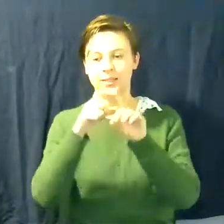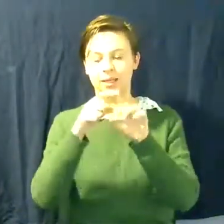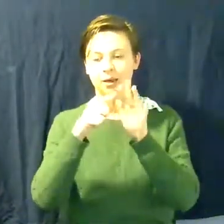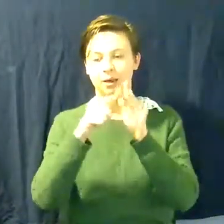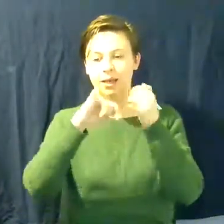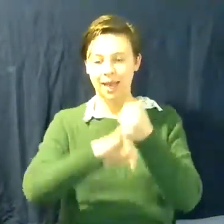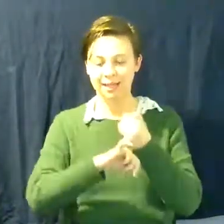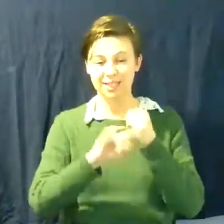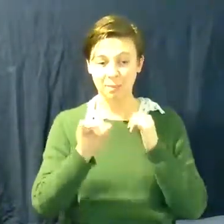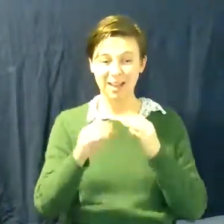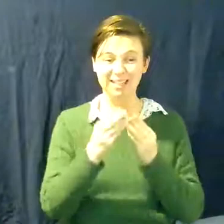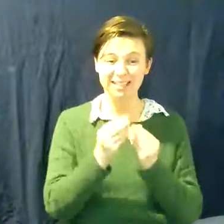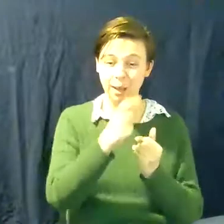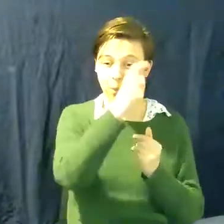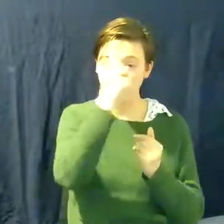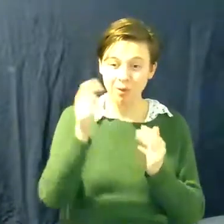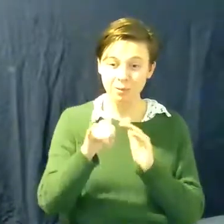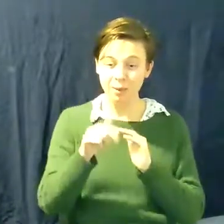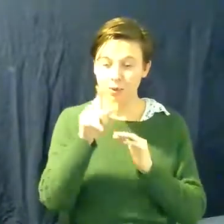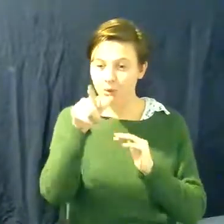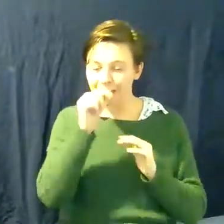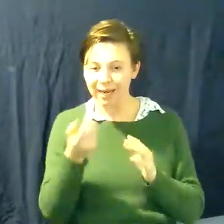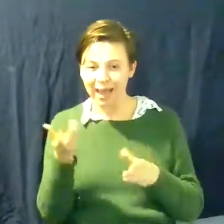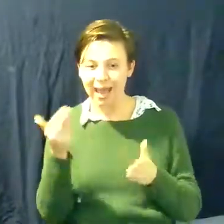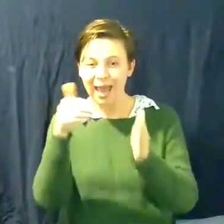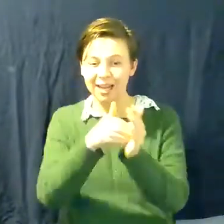ed to get information out about the NDIS, that I think